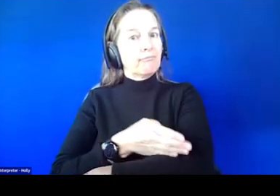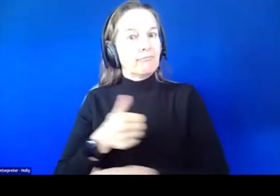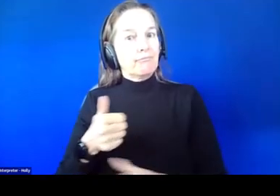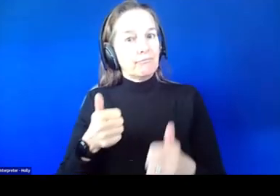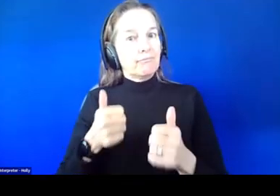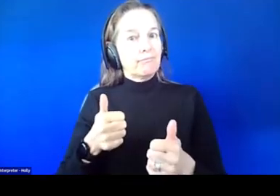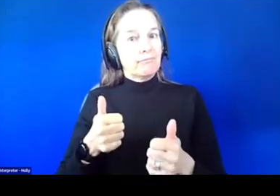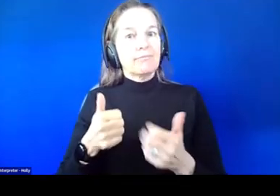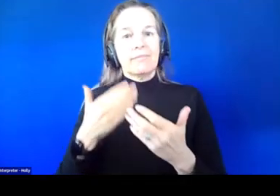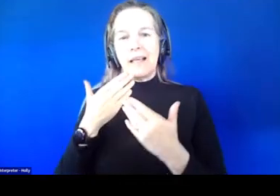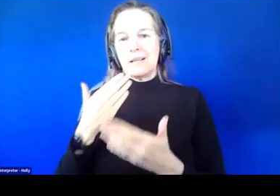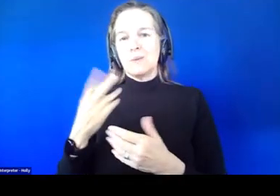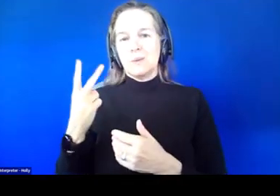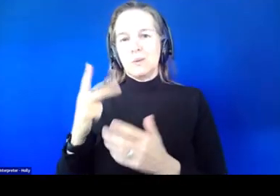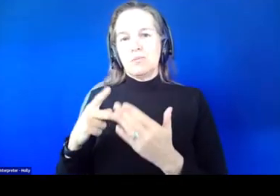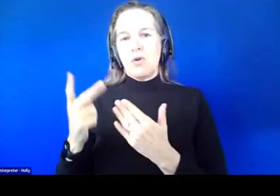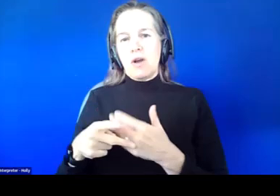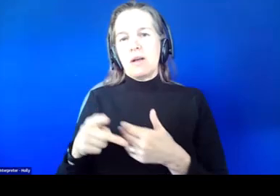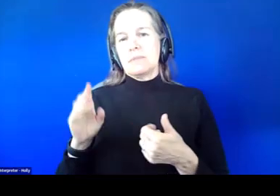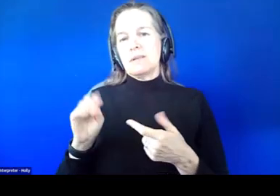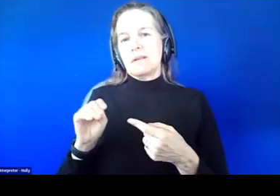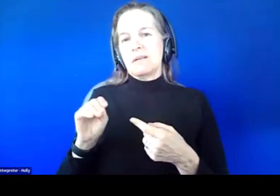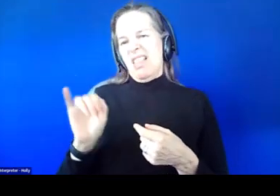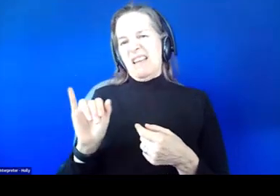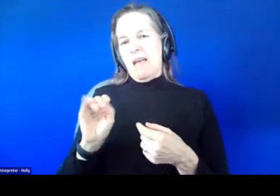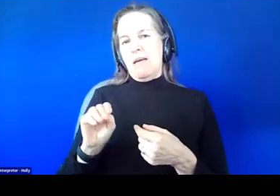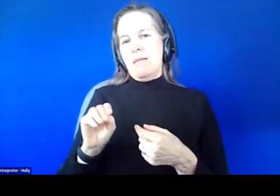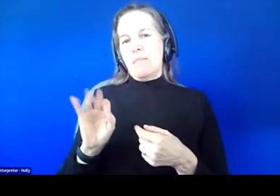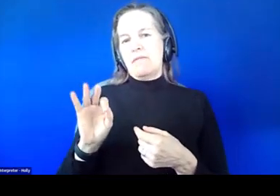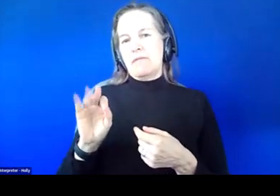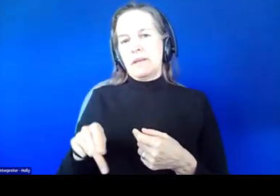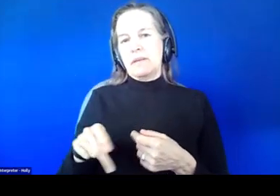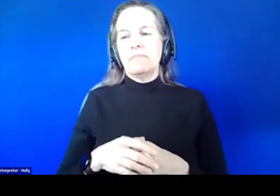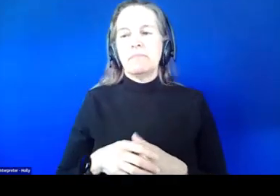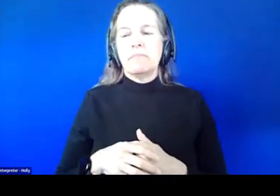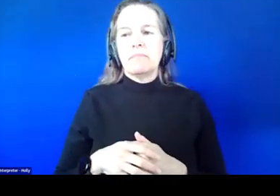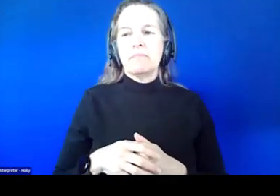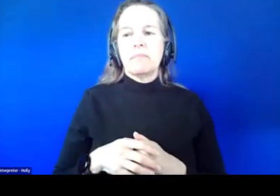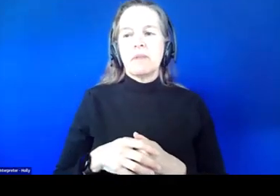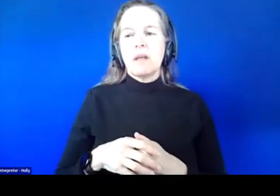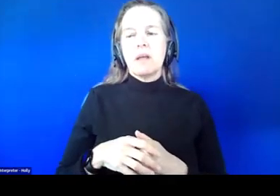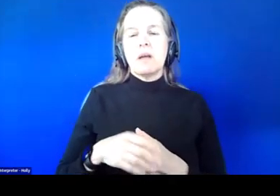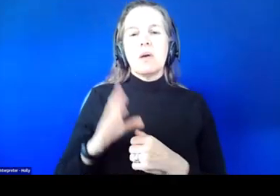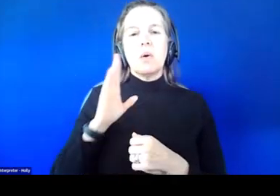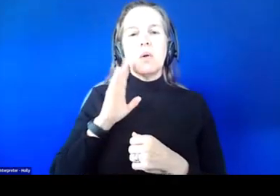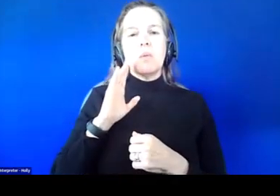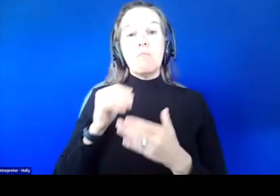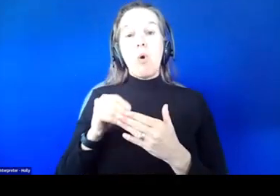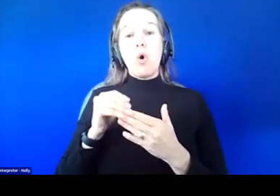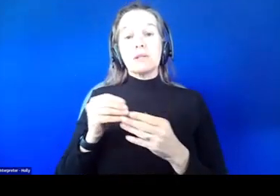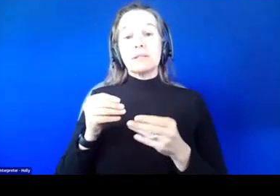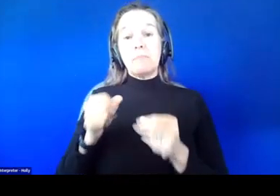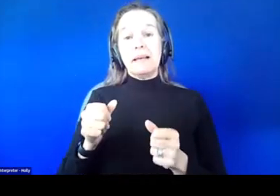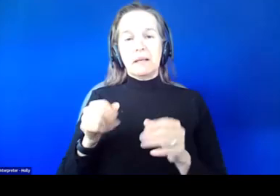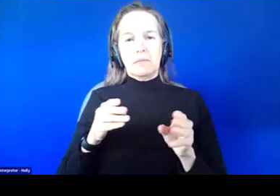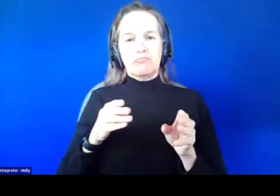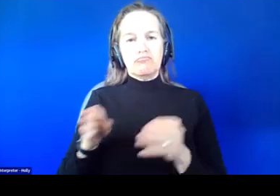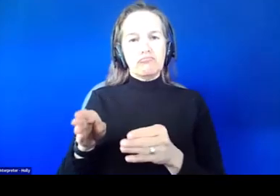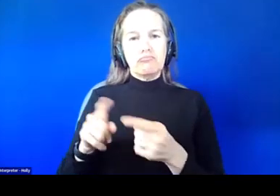like MFP to shift more spending towards HCBS, but there